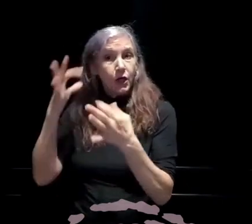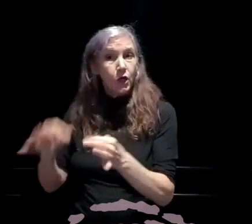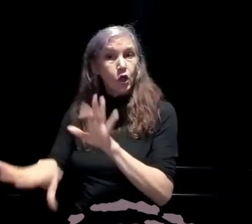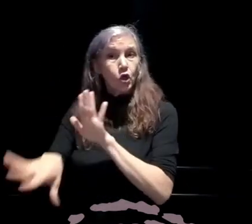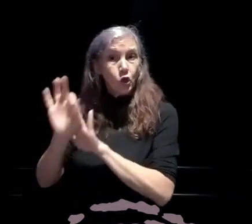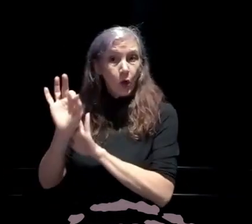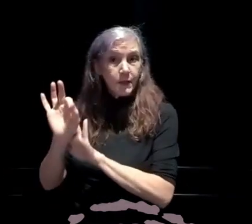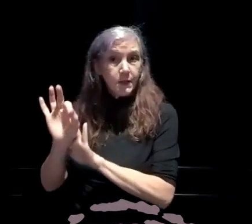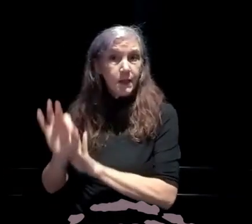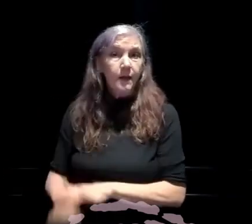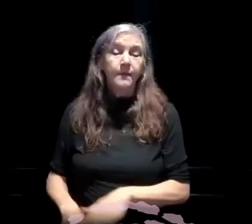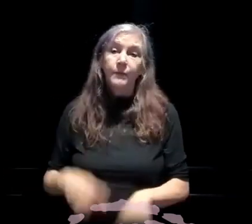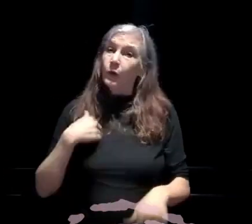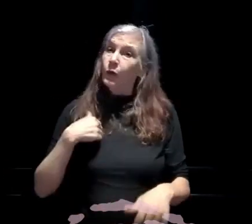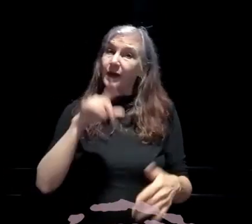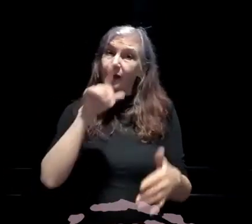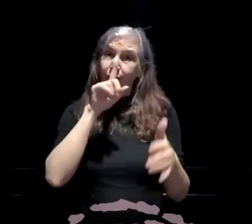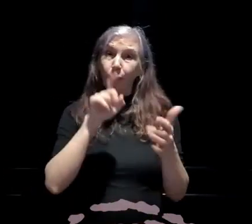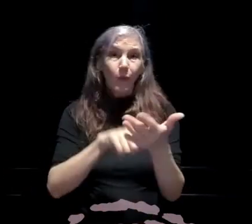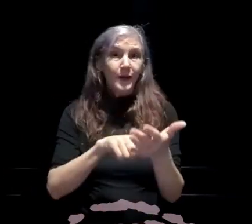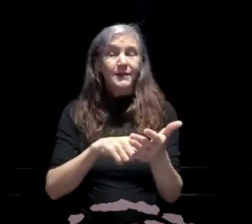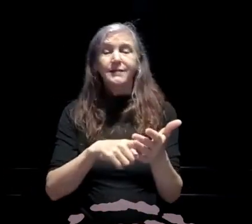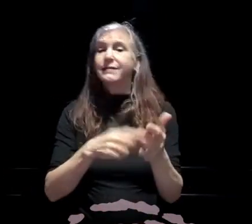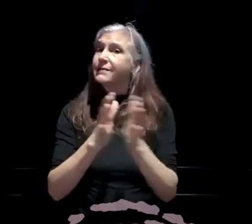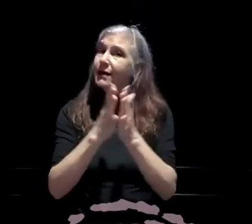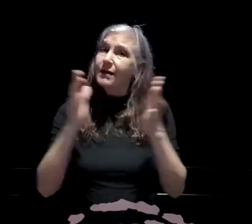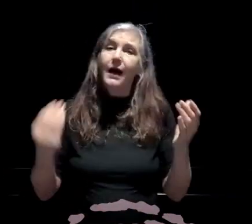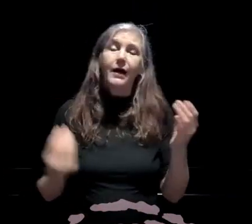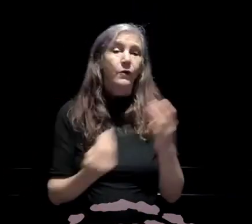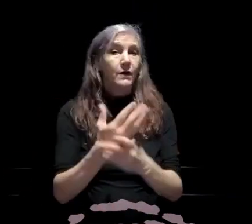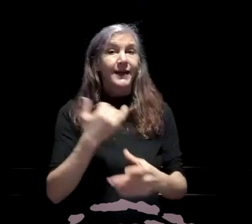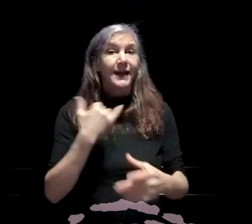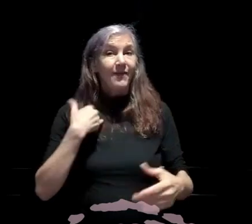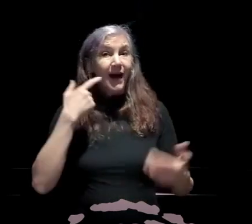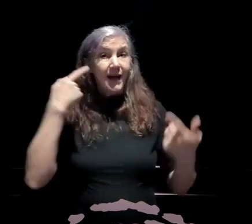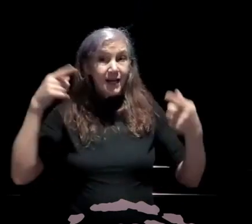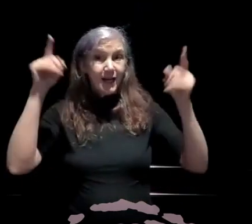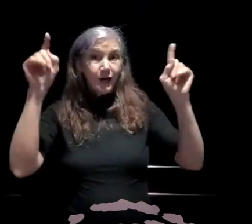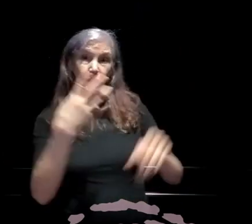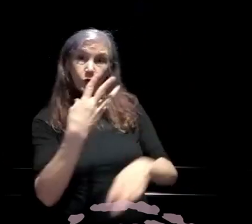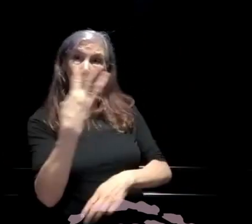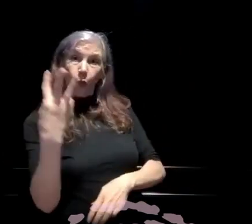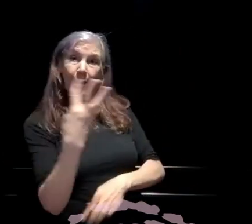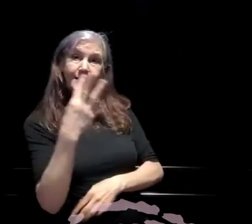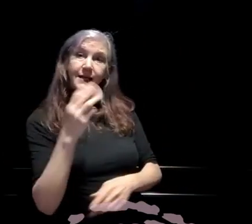We've witnessed lots of growth. And when I announced it's Wednesday, don't forget to come to upstream after lunch.